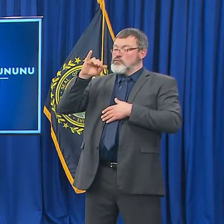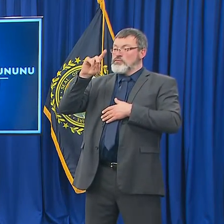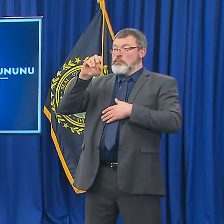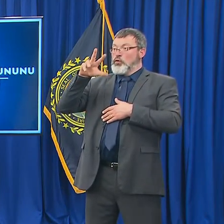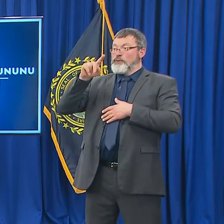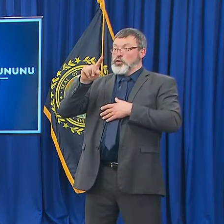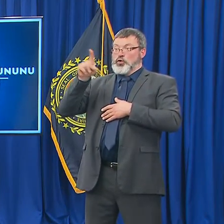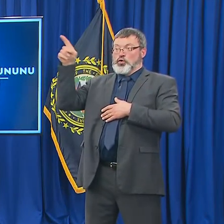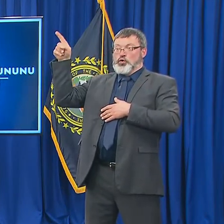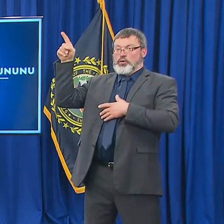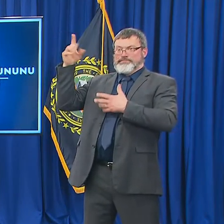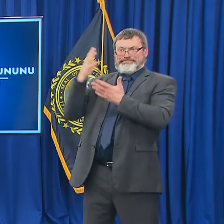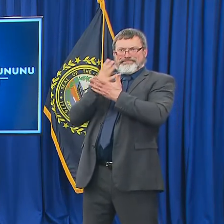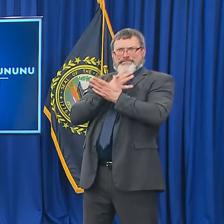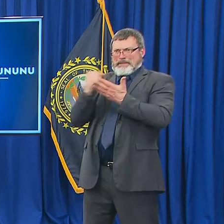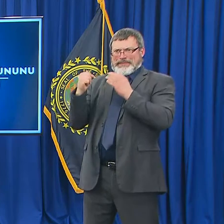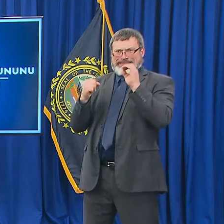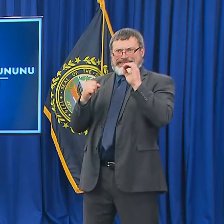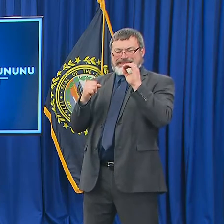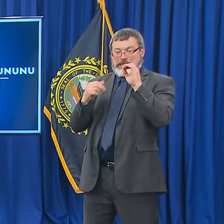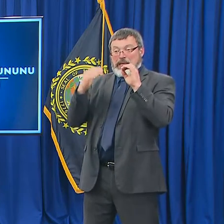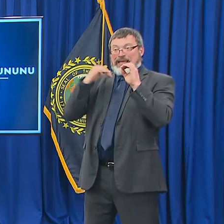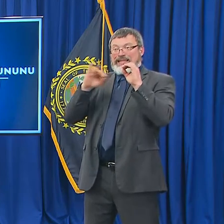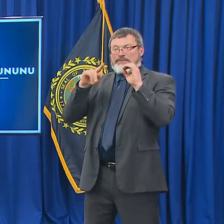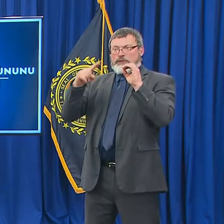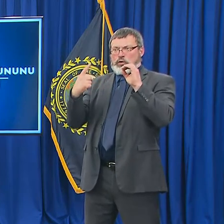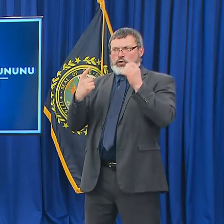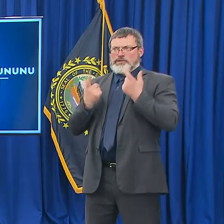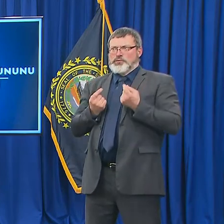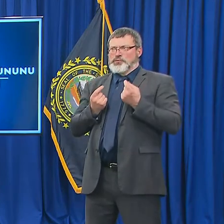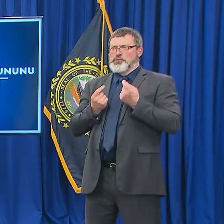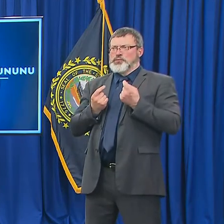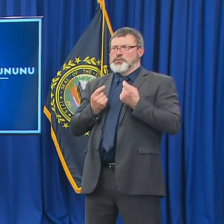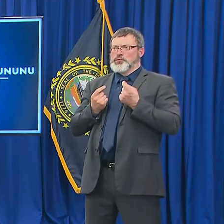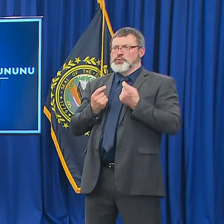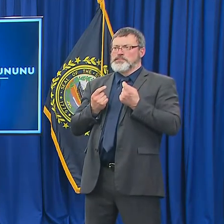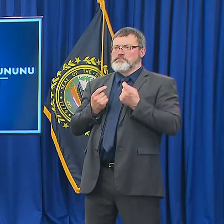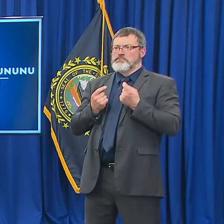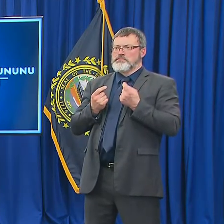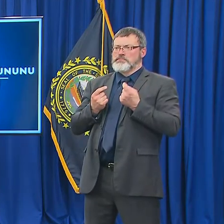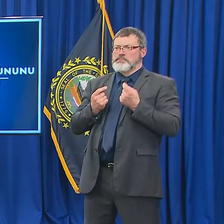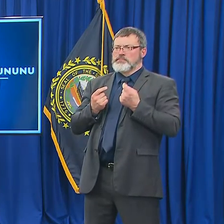two five billion managed by the federal government will continue to come. We get a lot of direct federal grants